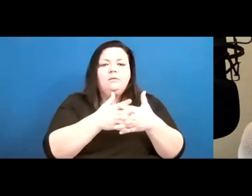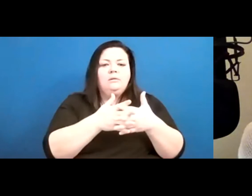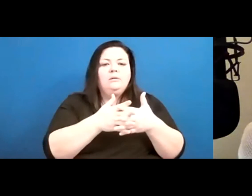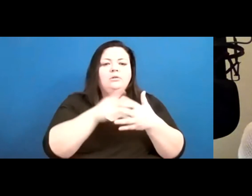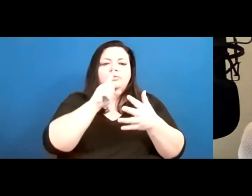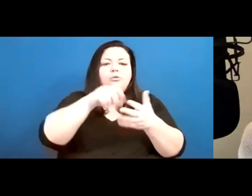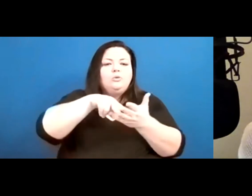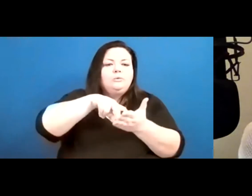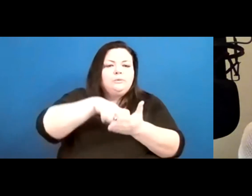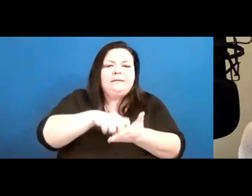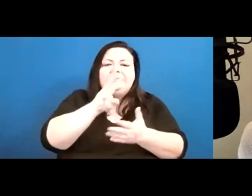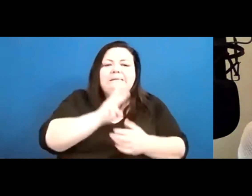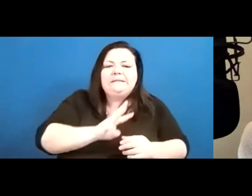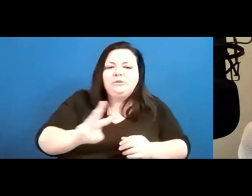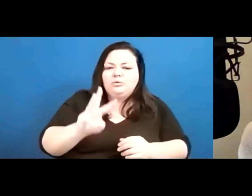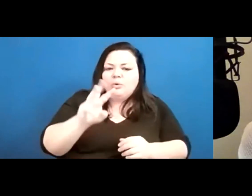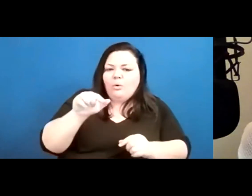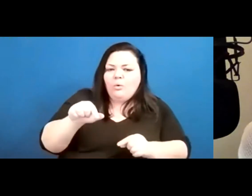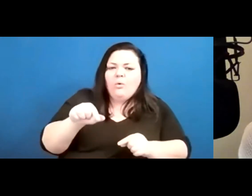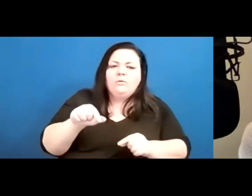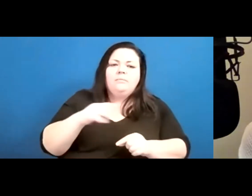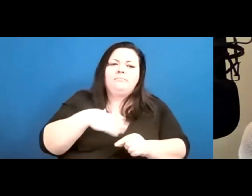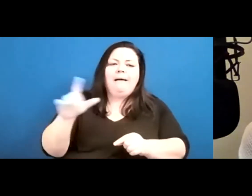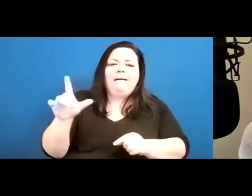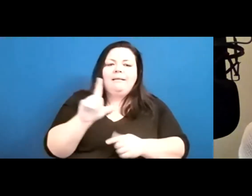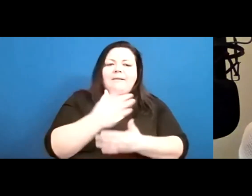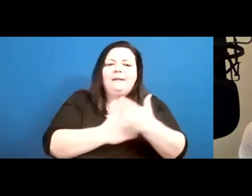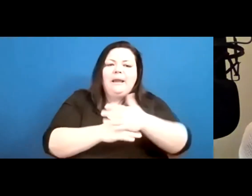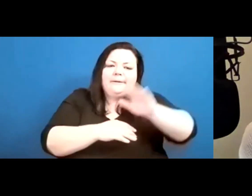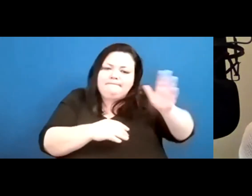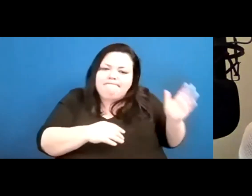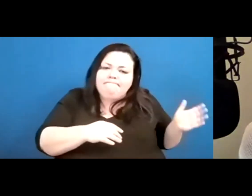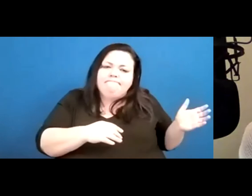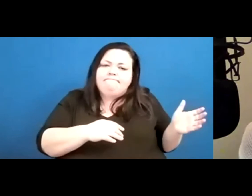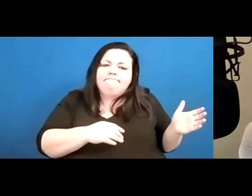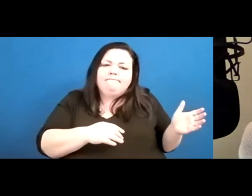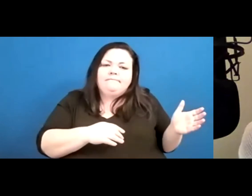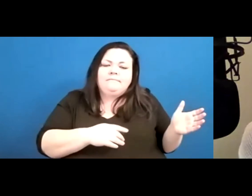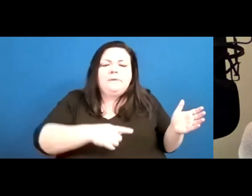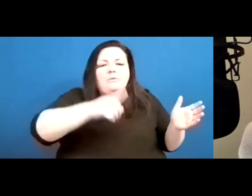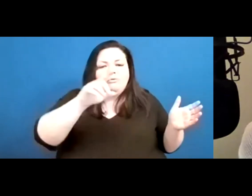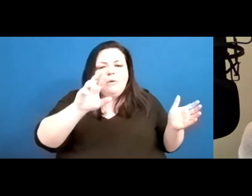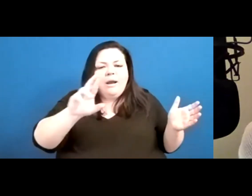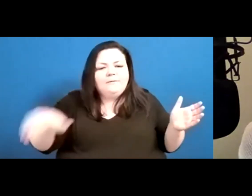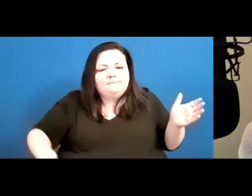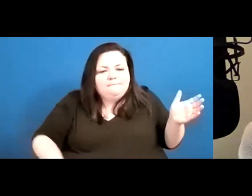a six-year-old, to slide my left hand/ beneath his back and my right under his knees,/